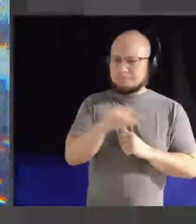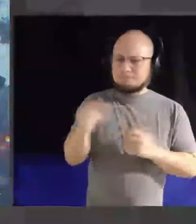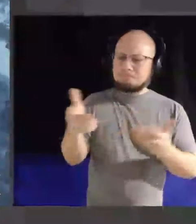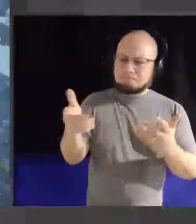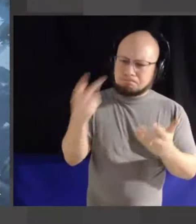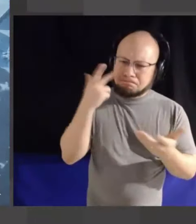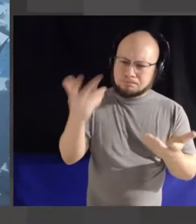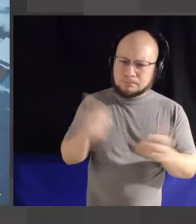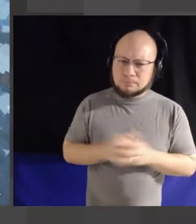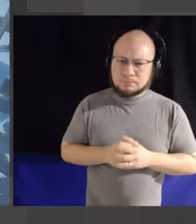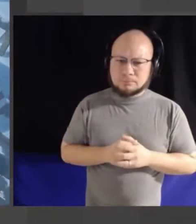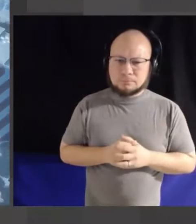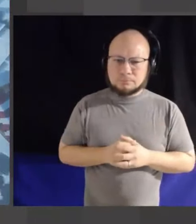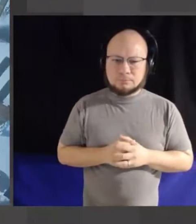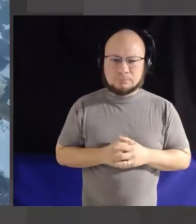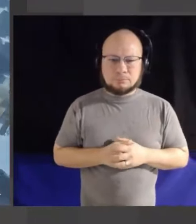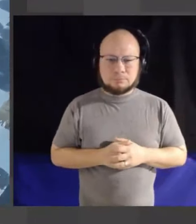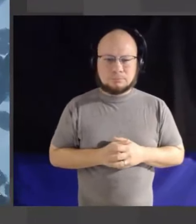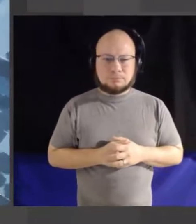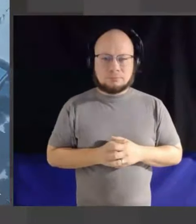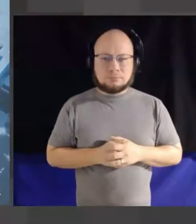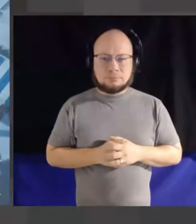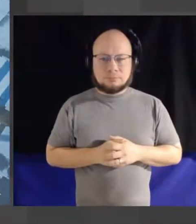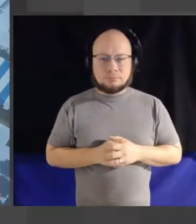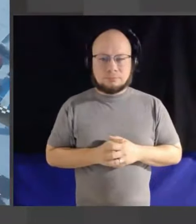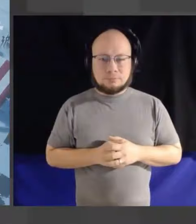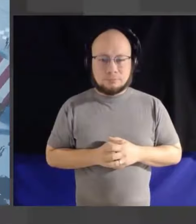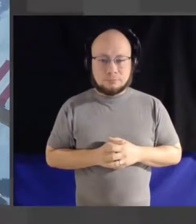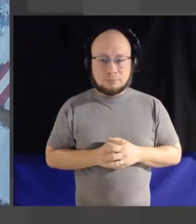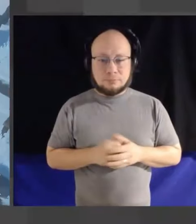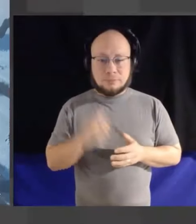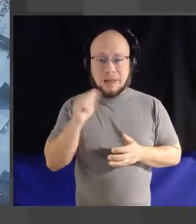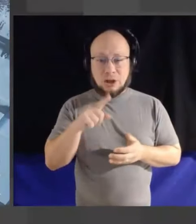LET'S TAKE A LOOK AT WHAT THE